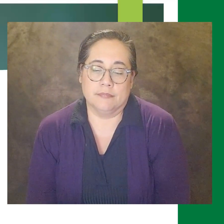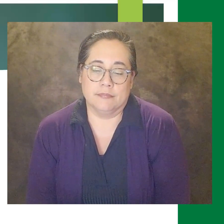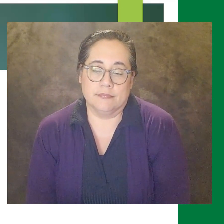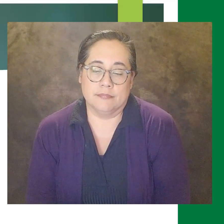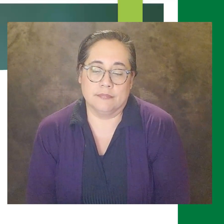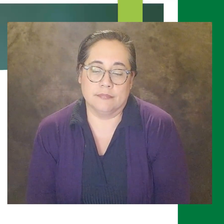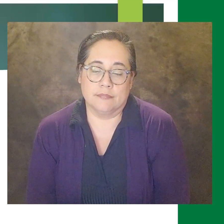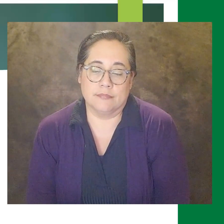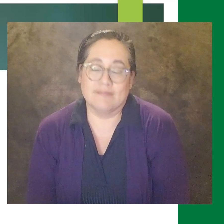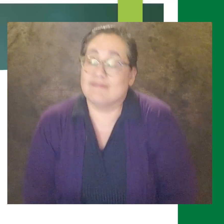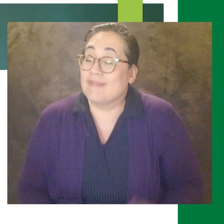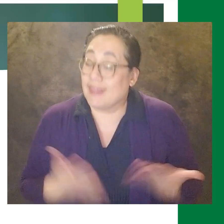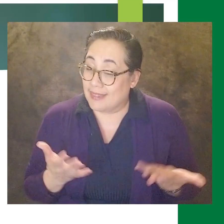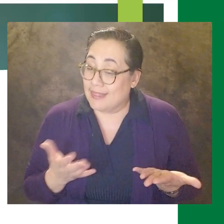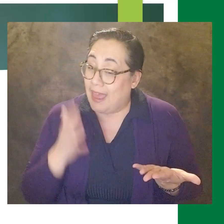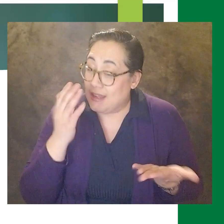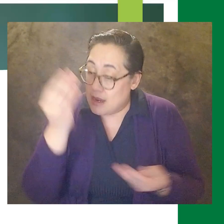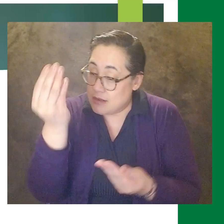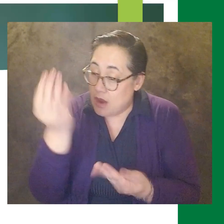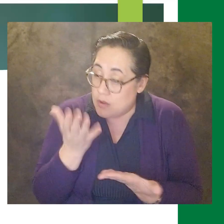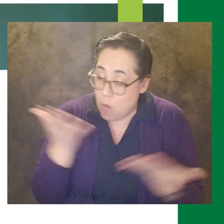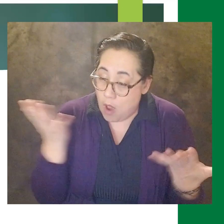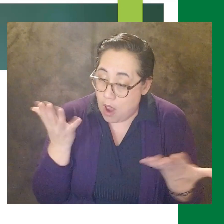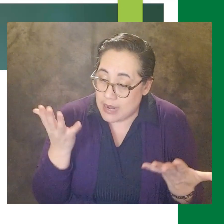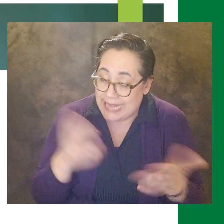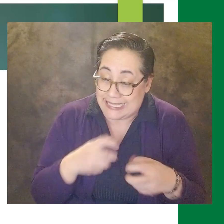And that shows us that the difficulty is not in the ...